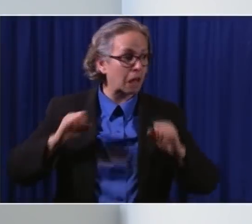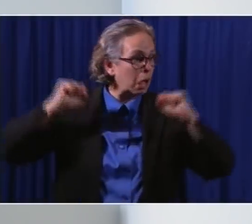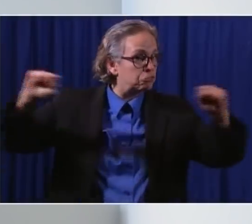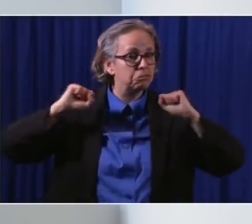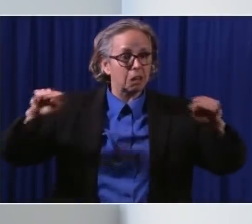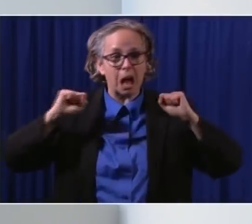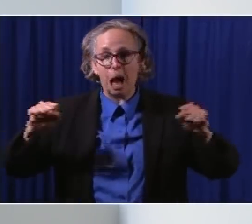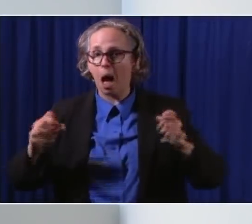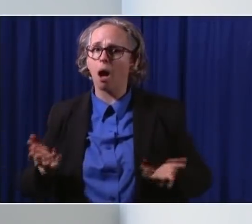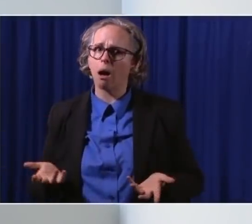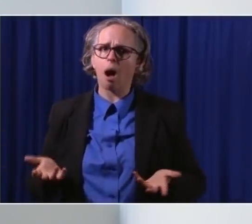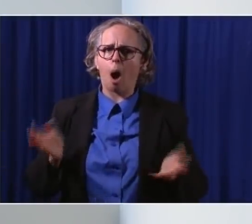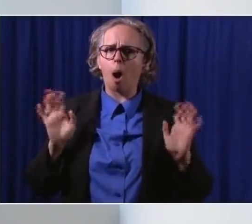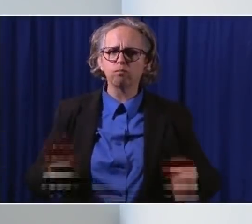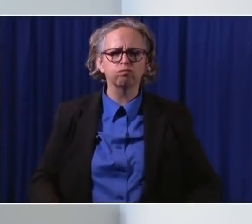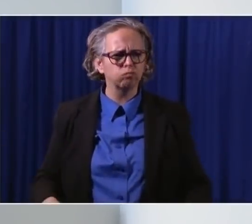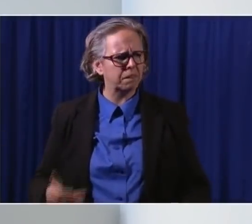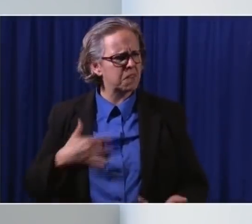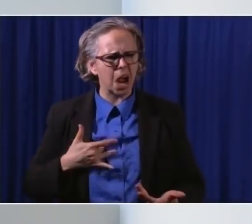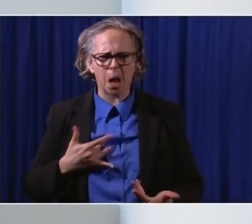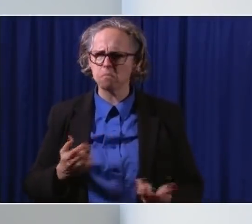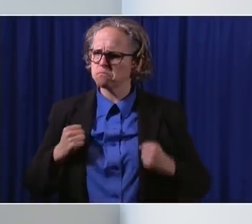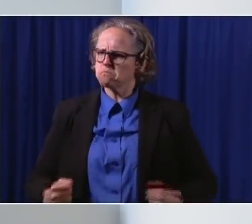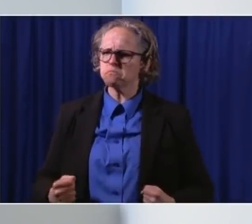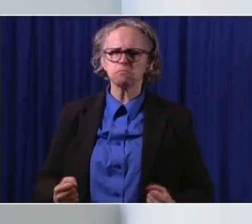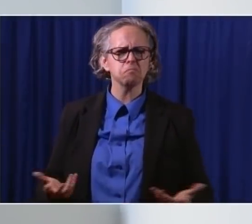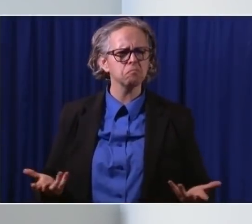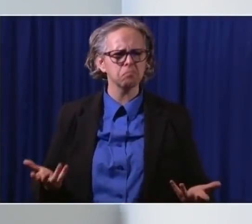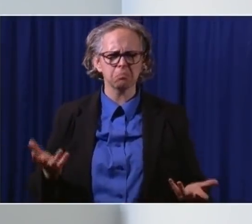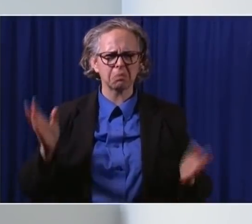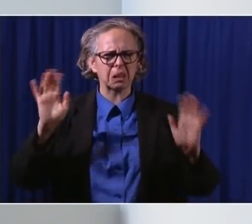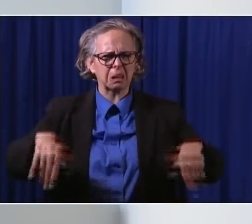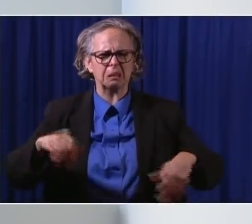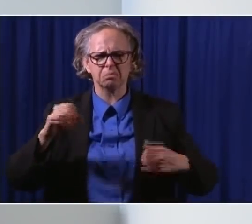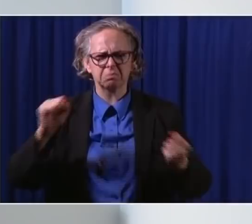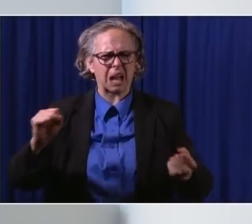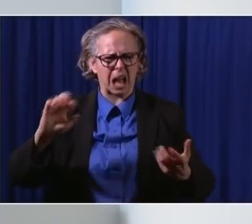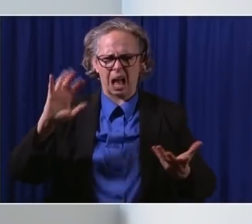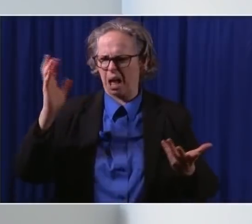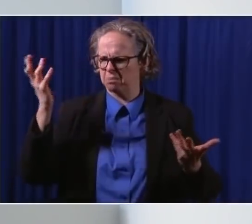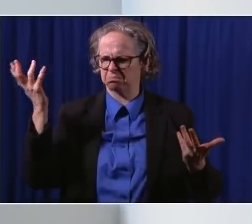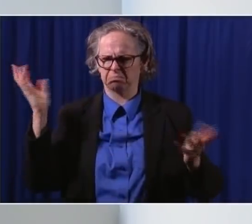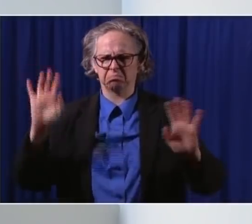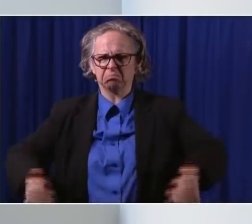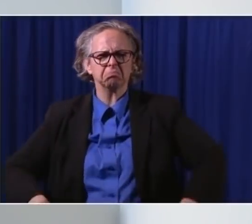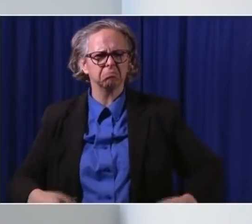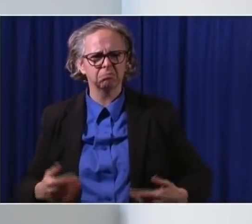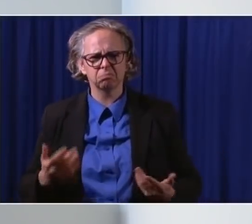THOSE ARE THE AGE GROUPS IN MOST CASES THAT WE ARE TALKING ABOUT. CAN I GIVE A POTENTIAL REASON FOR THIS? OF COURSE, I CAN. IF YOU ARE HEALTHY AND YOU